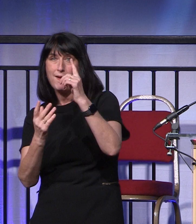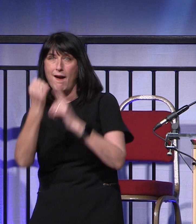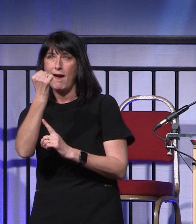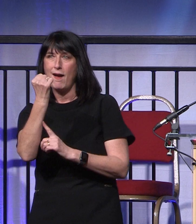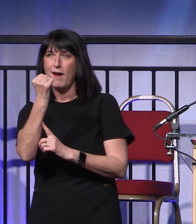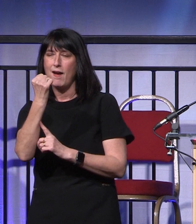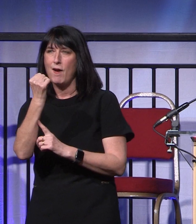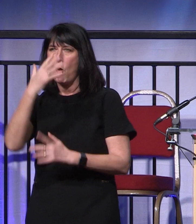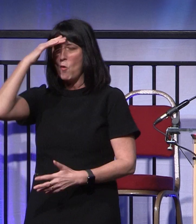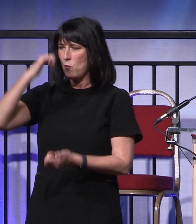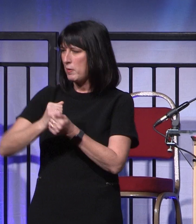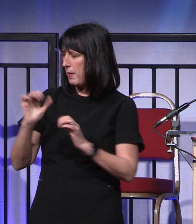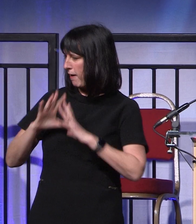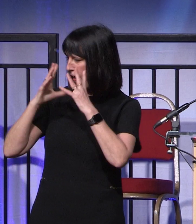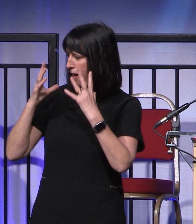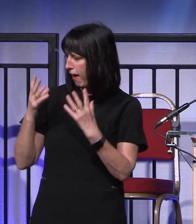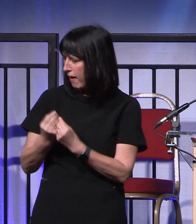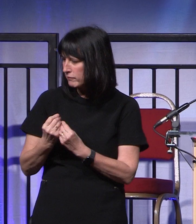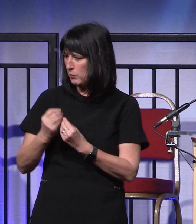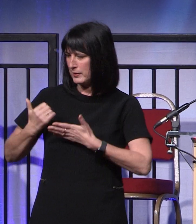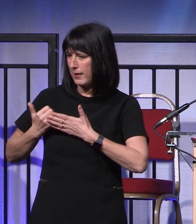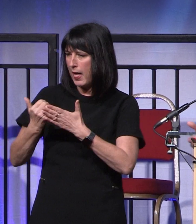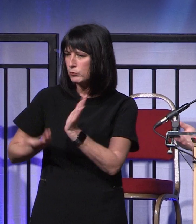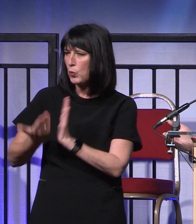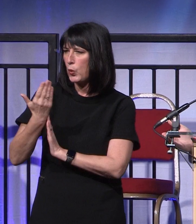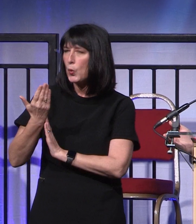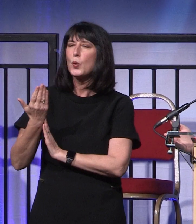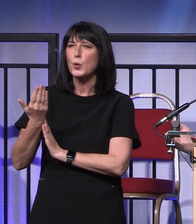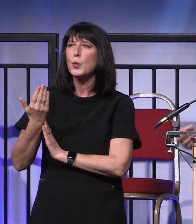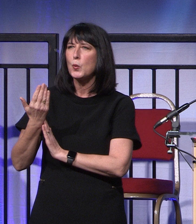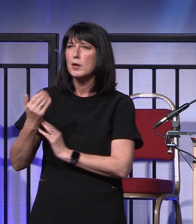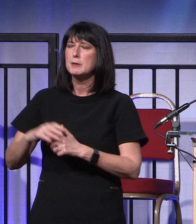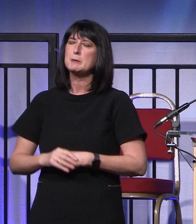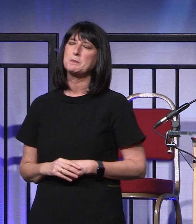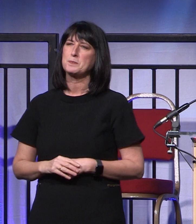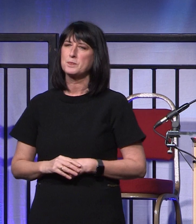homage to everyone that helped you share your success with others influence those